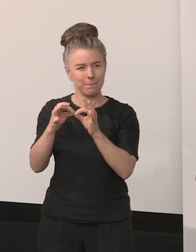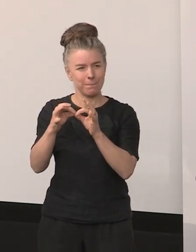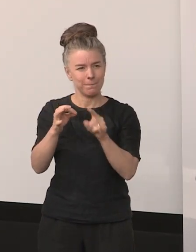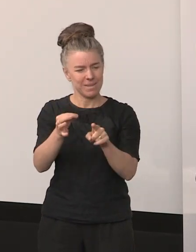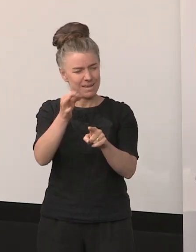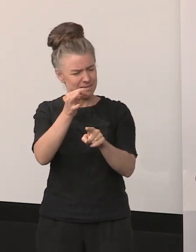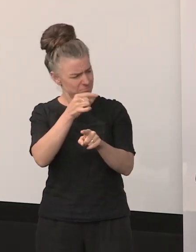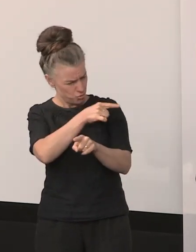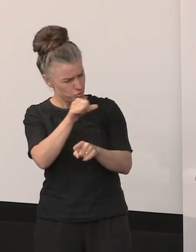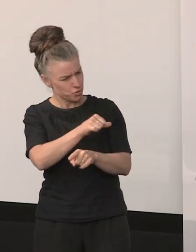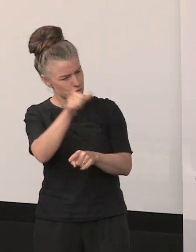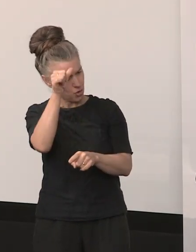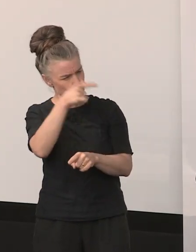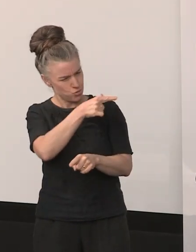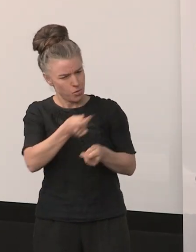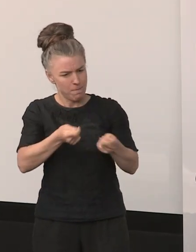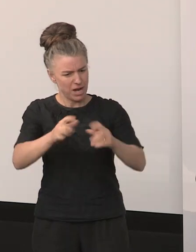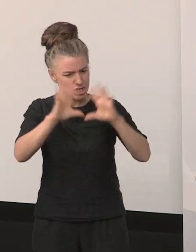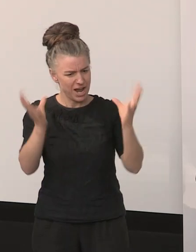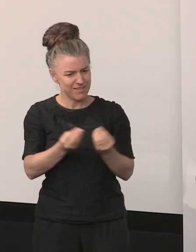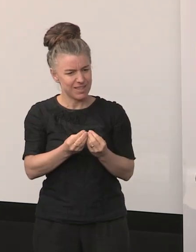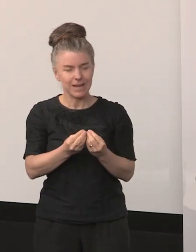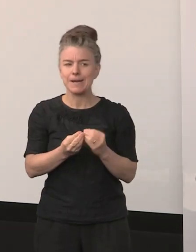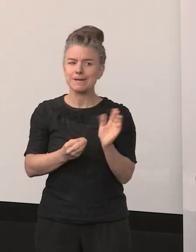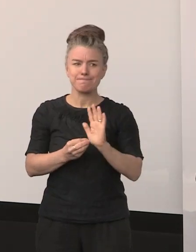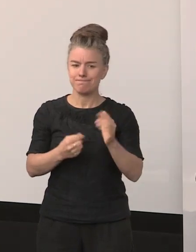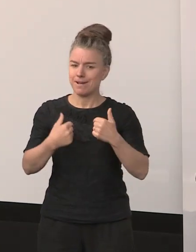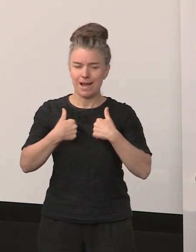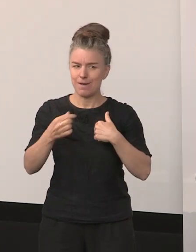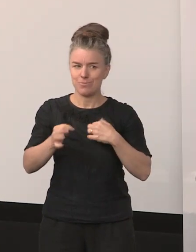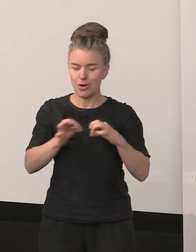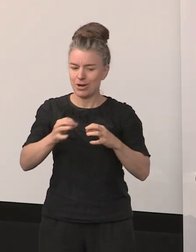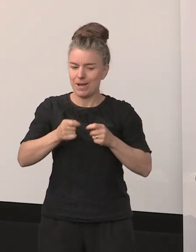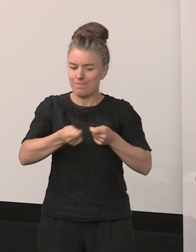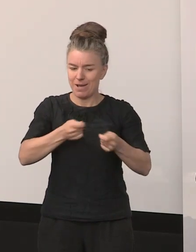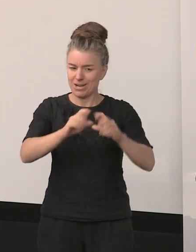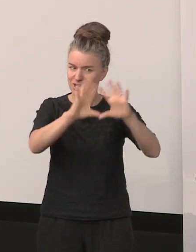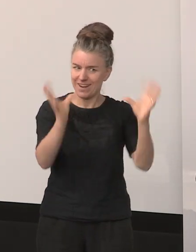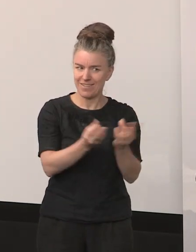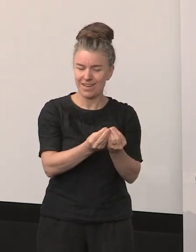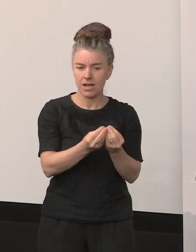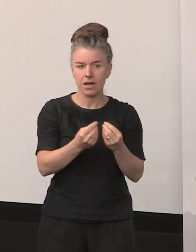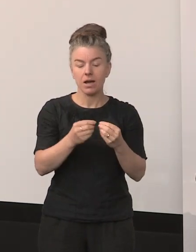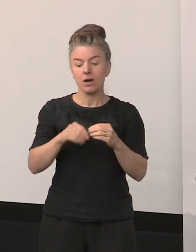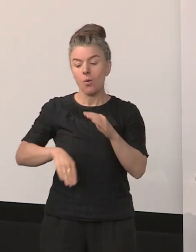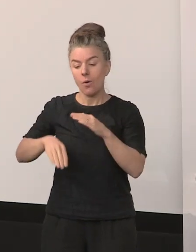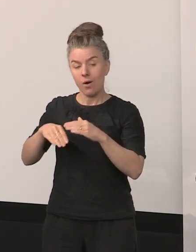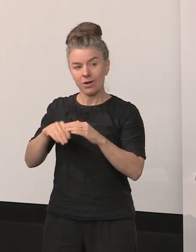think Air Commodore Webb is the best person to answer that. You're managing the whole thing... No, no,